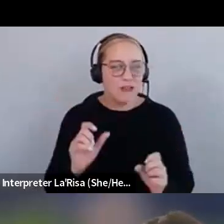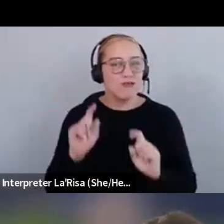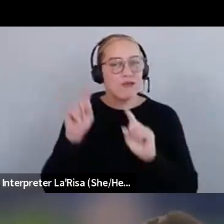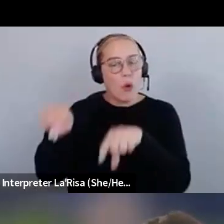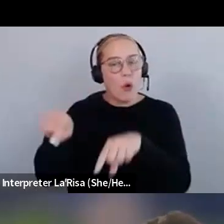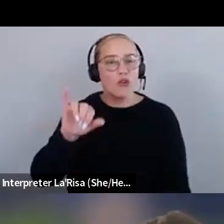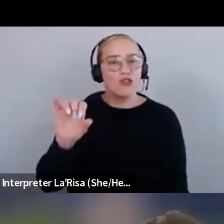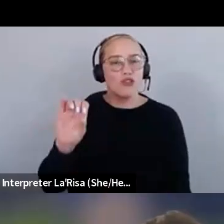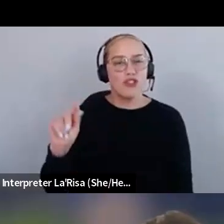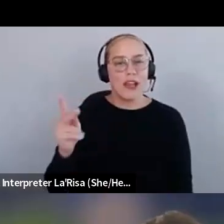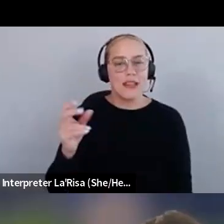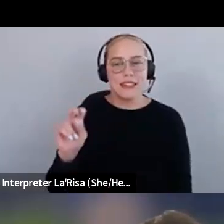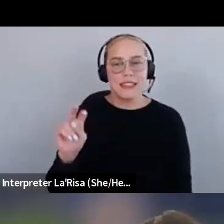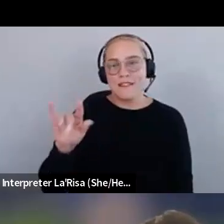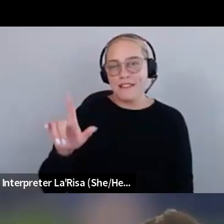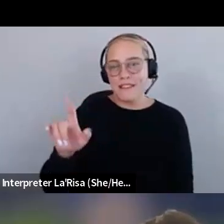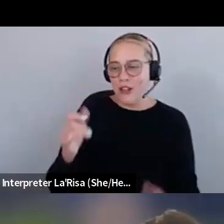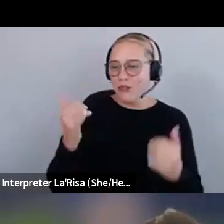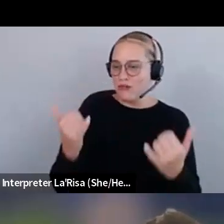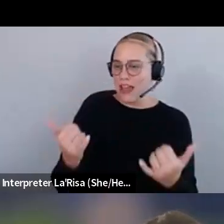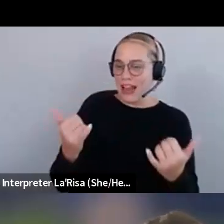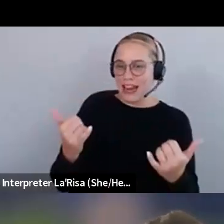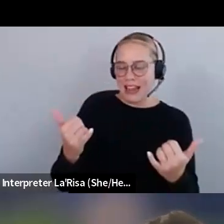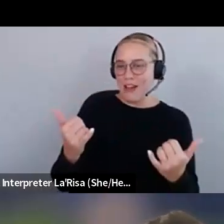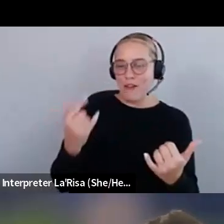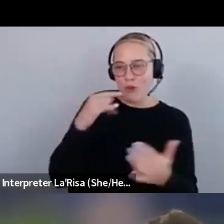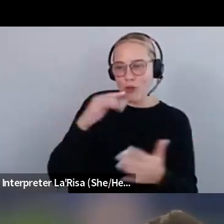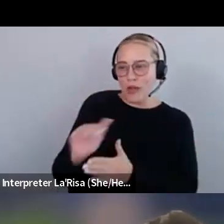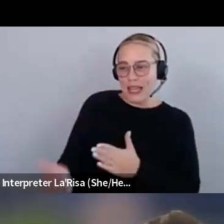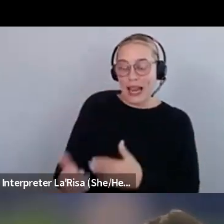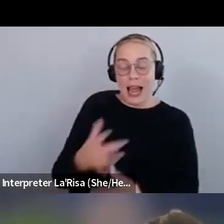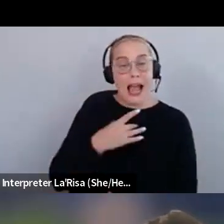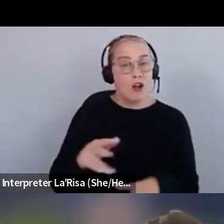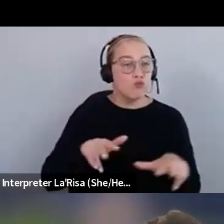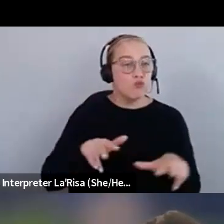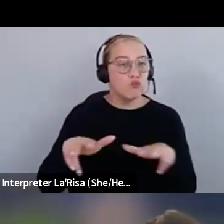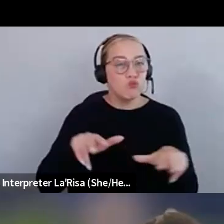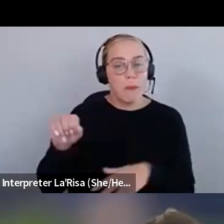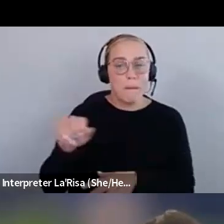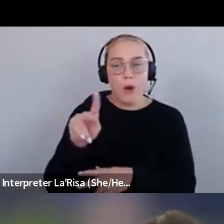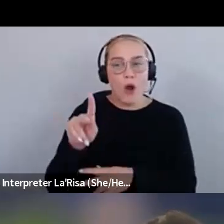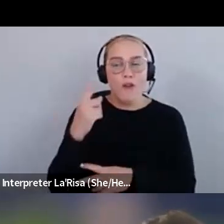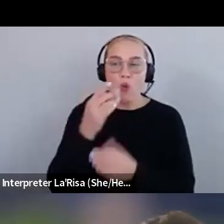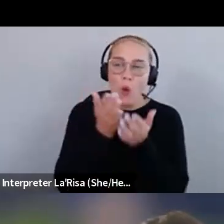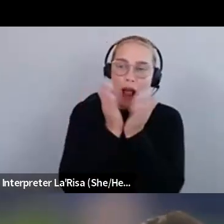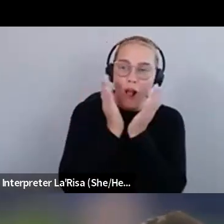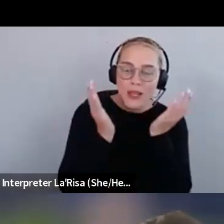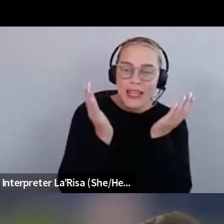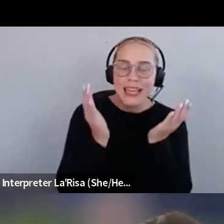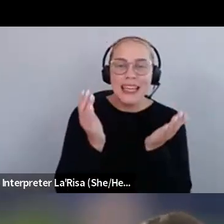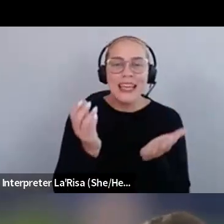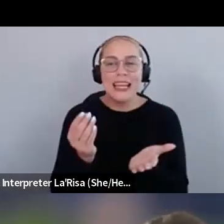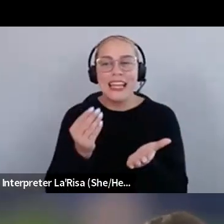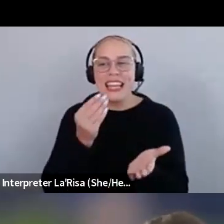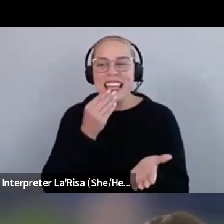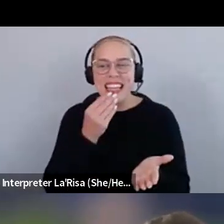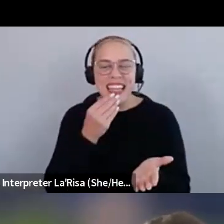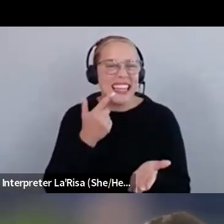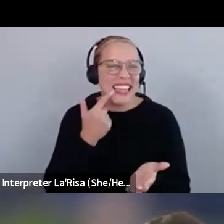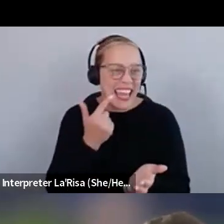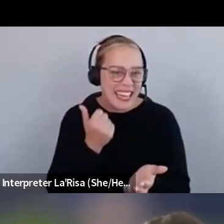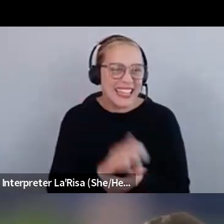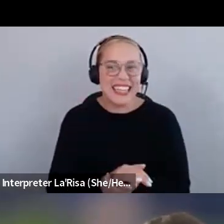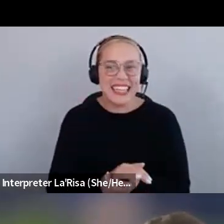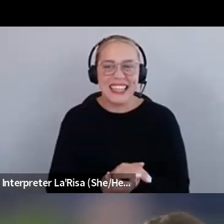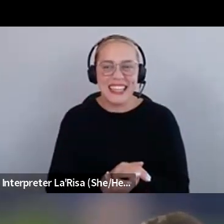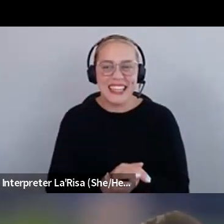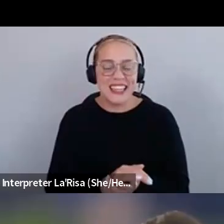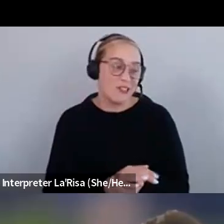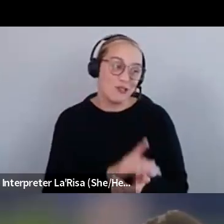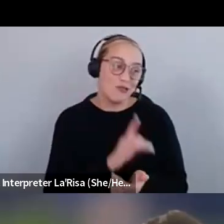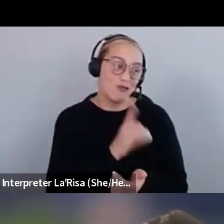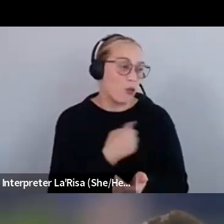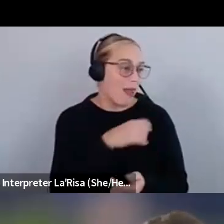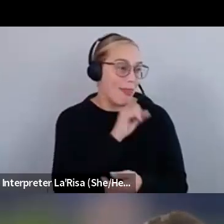might be a because I am in the car I'm going to the Jacksonville for the